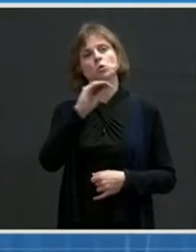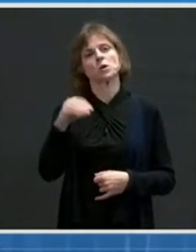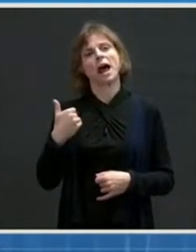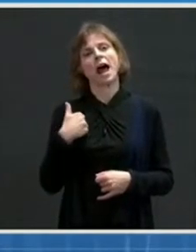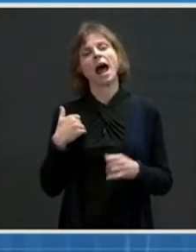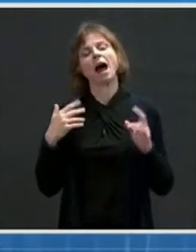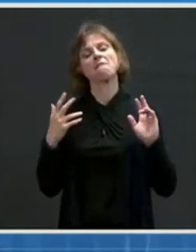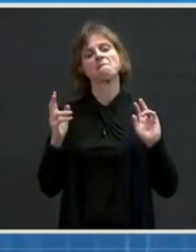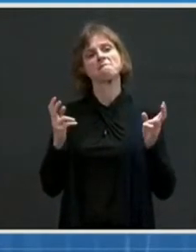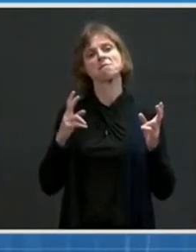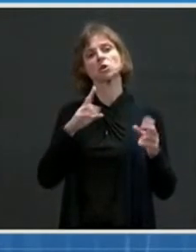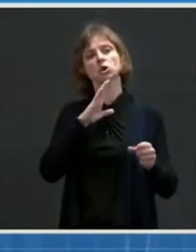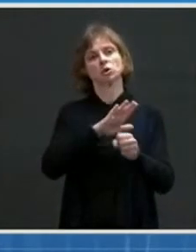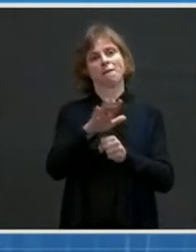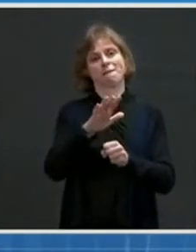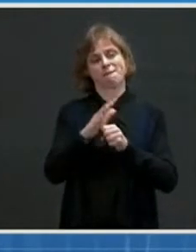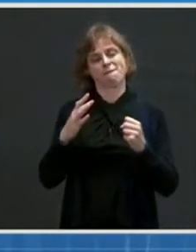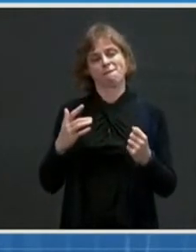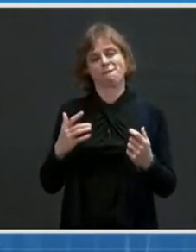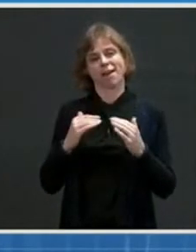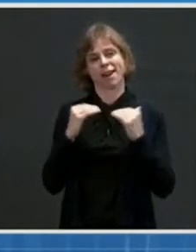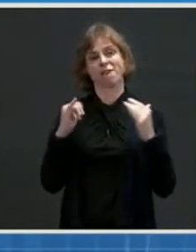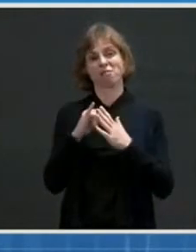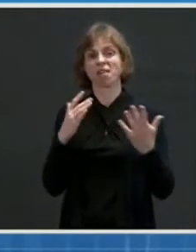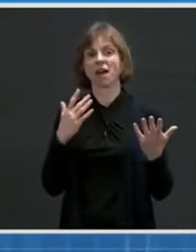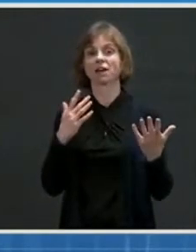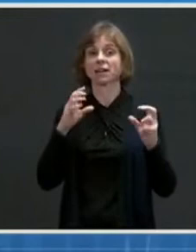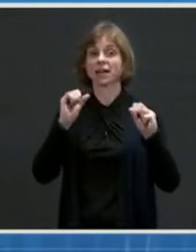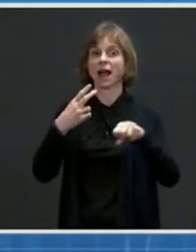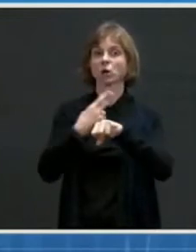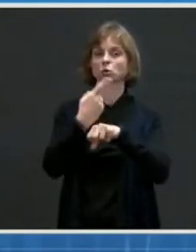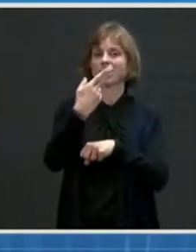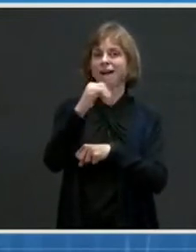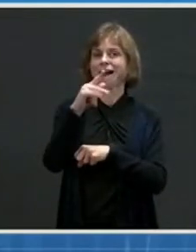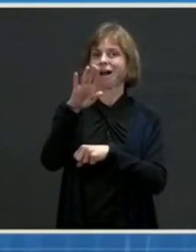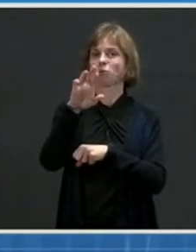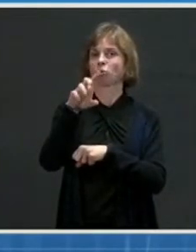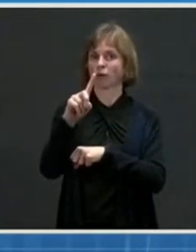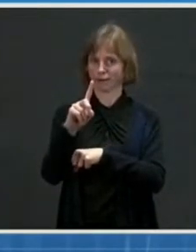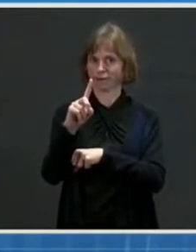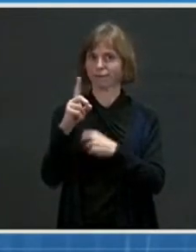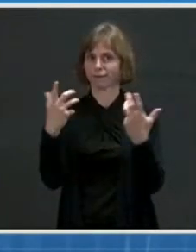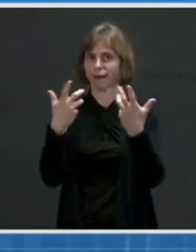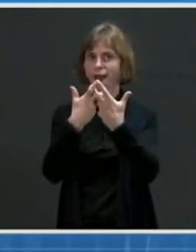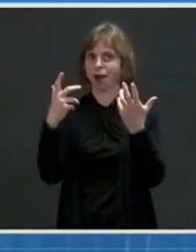AND 22% ARE AT THE SUBSTANTIAL LEVEL, CONSISTENT WITH HYBRID